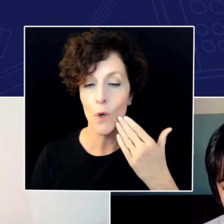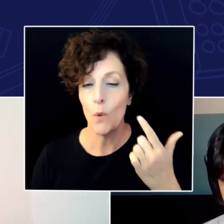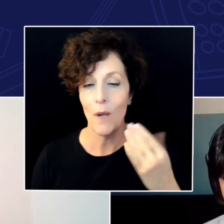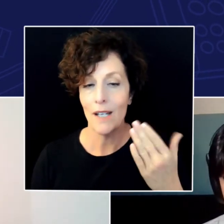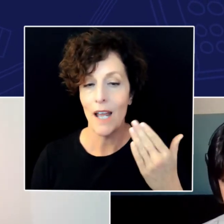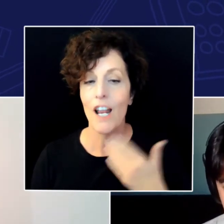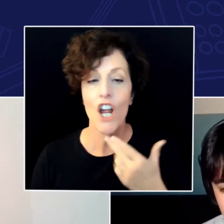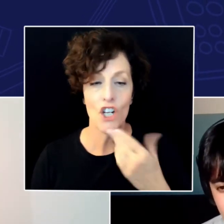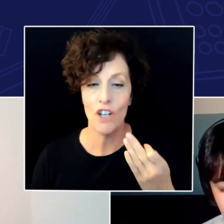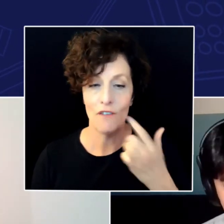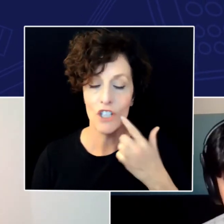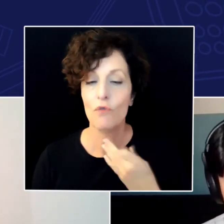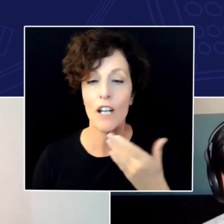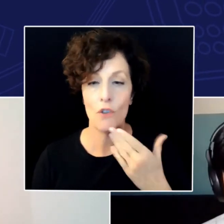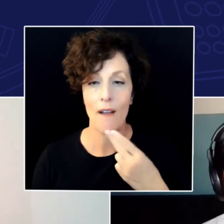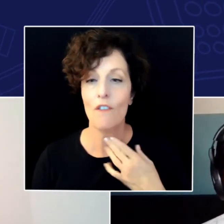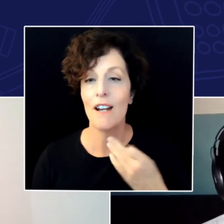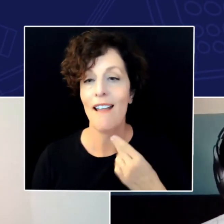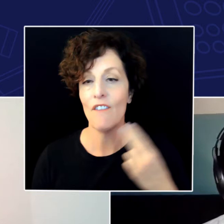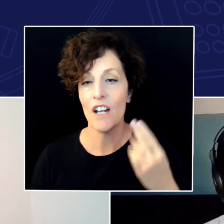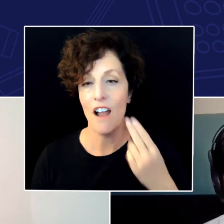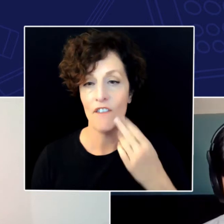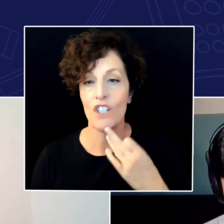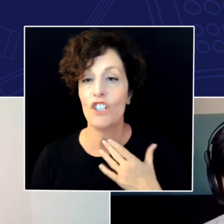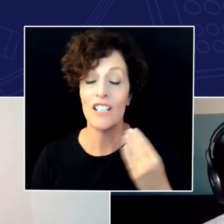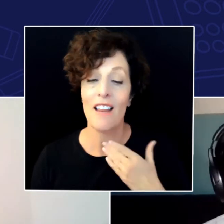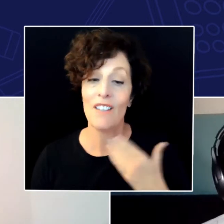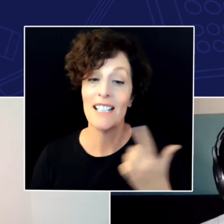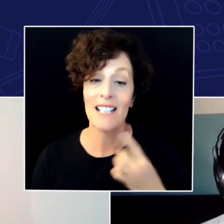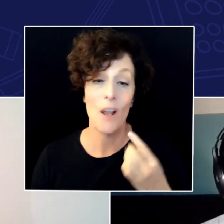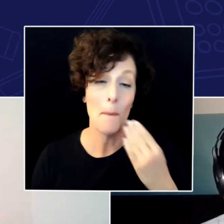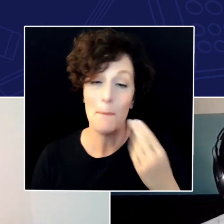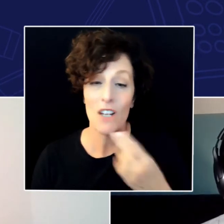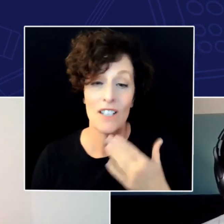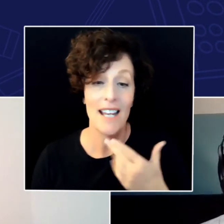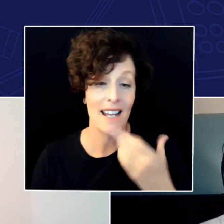I generally try to avoid having conversations if it's loud, just because it gets very awkward and,